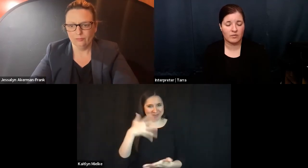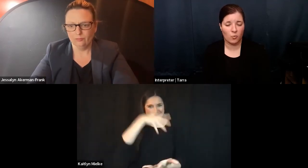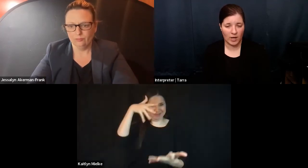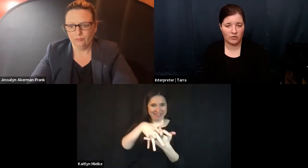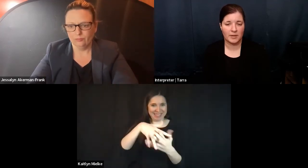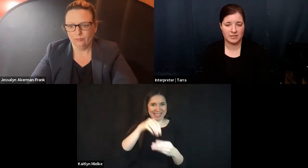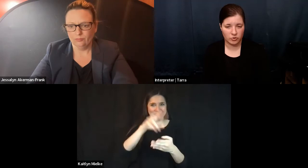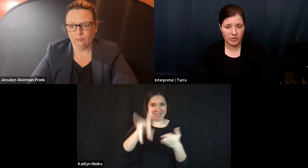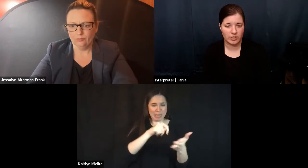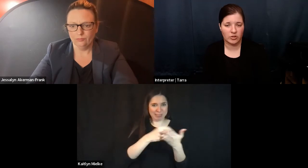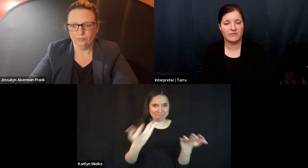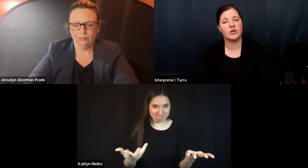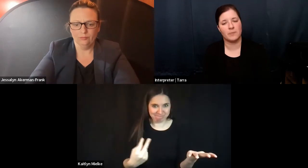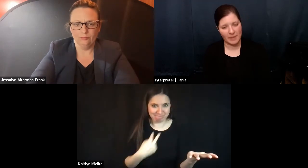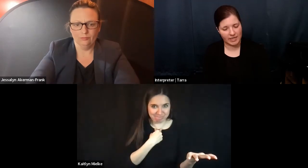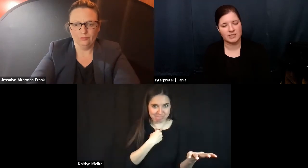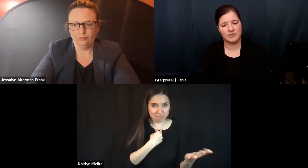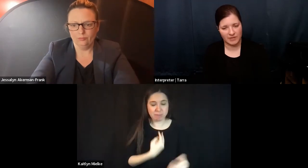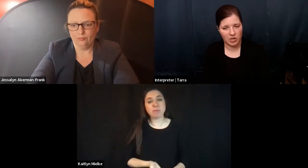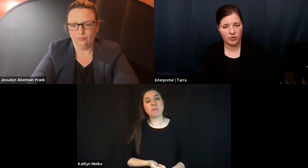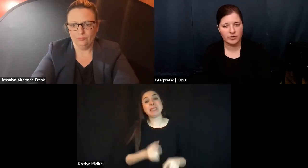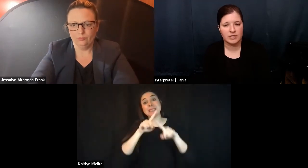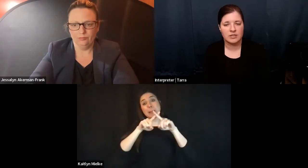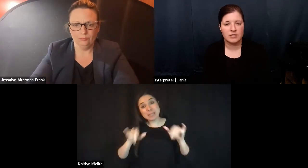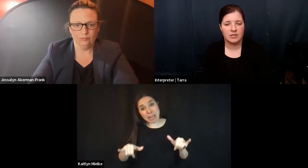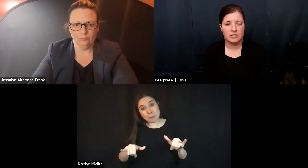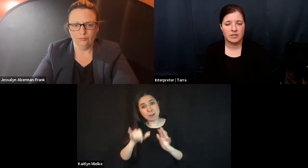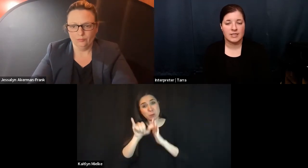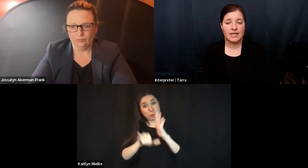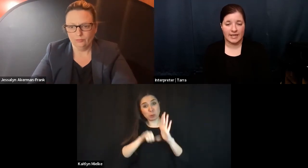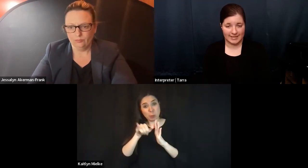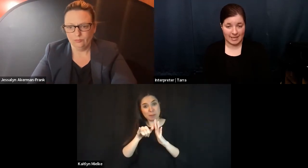So, for example, to make things accessible, captions work really well, but captions need to be in the video,